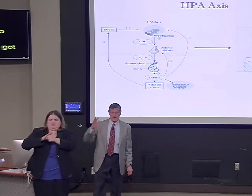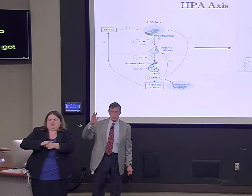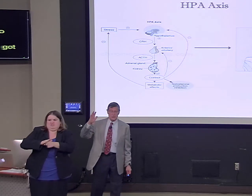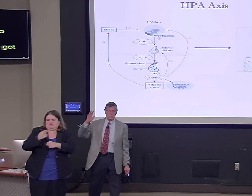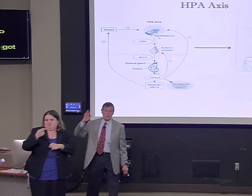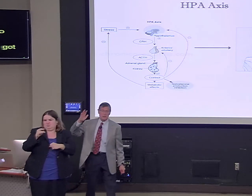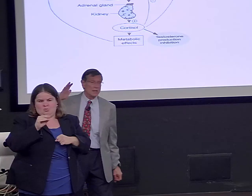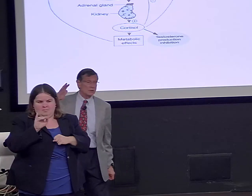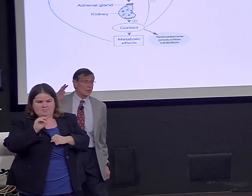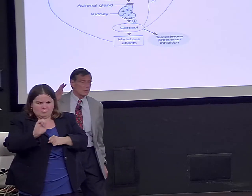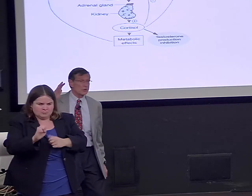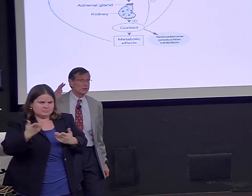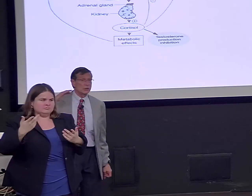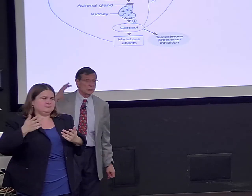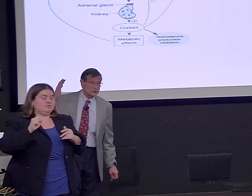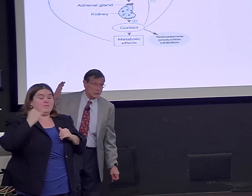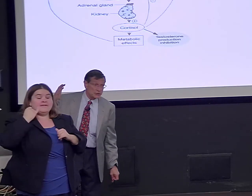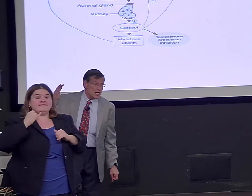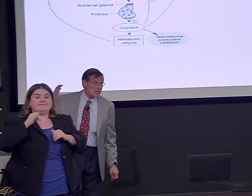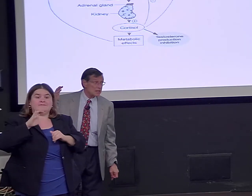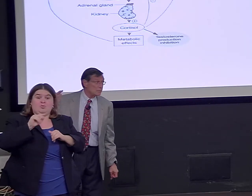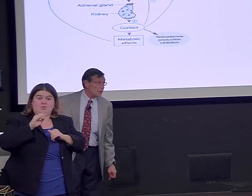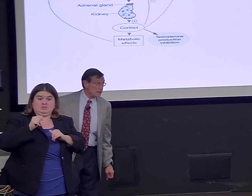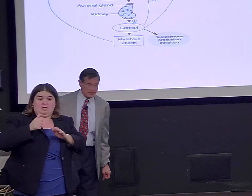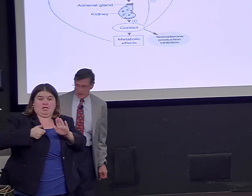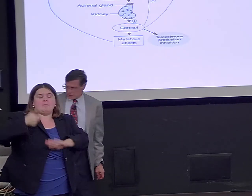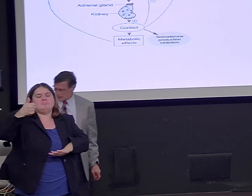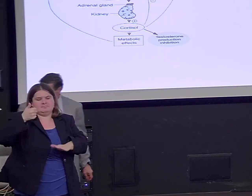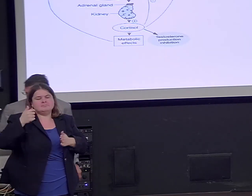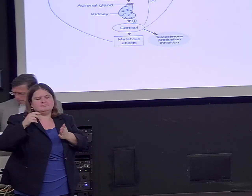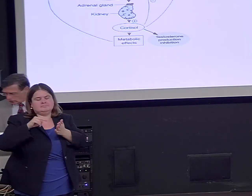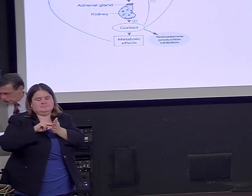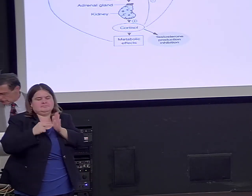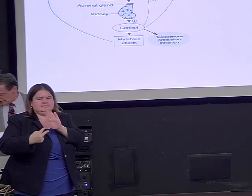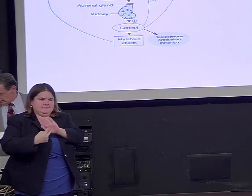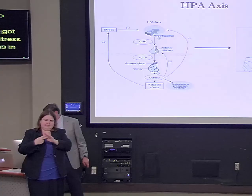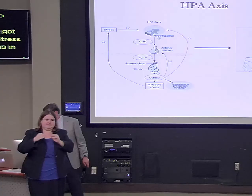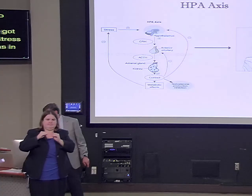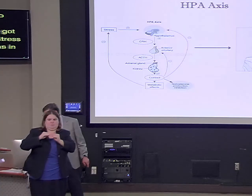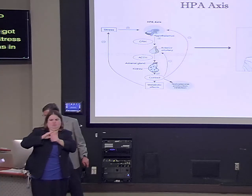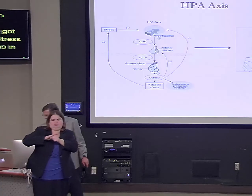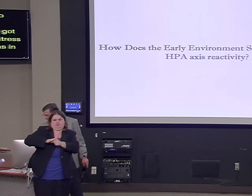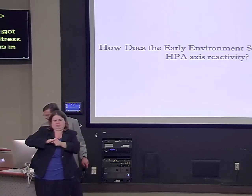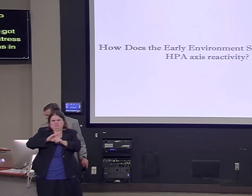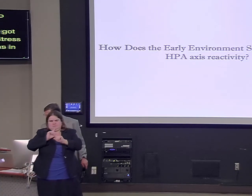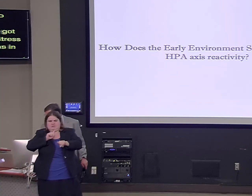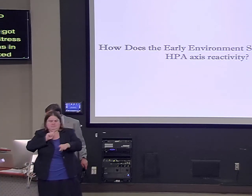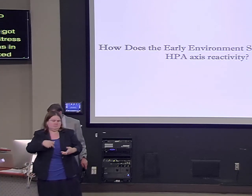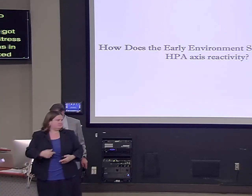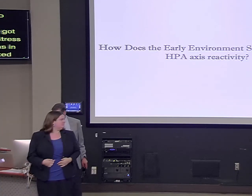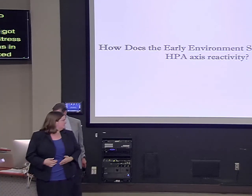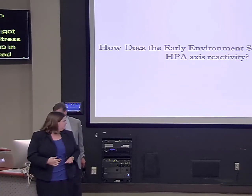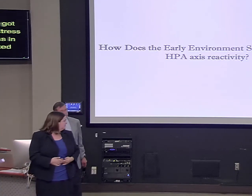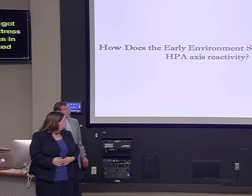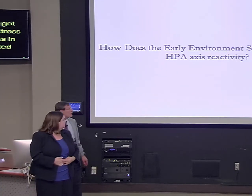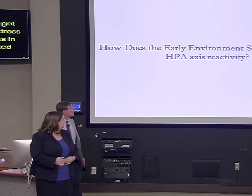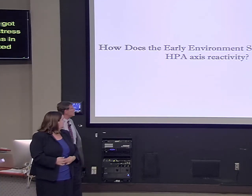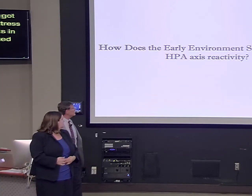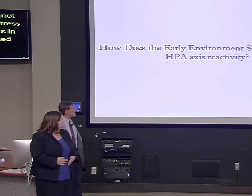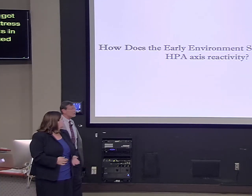Elevations in cortisol are associated with more stress responsivity. So the question is, how does